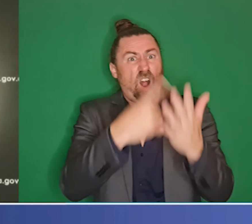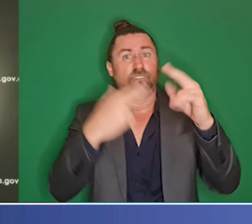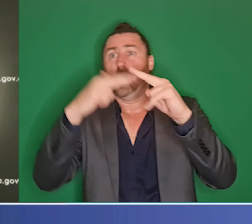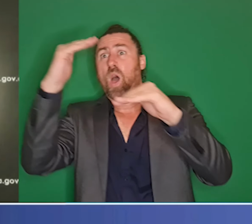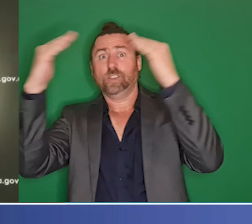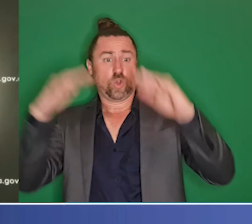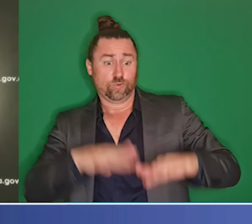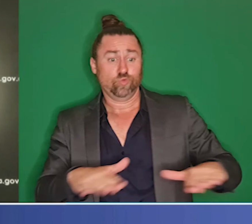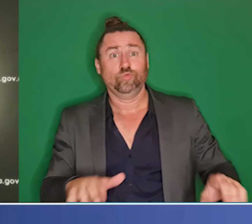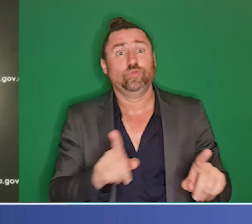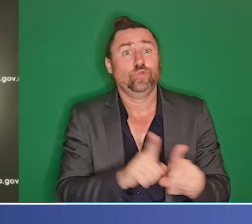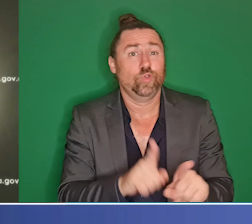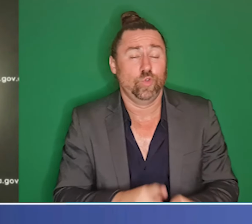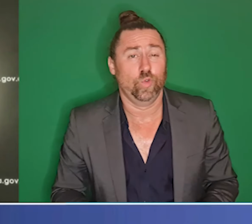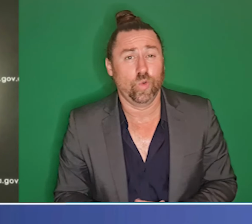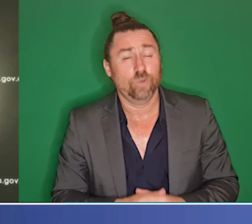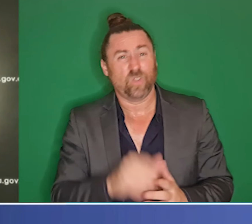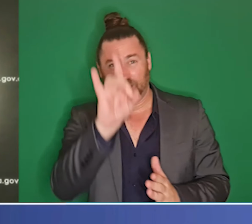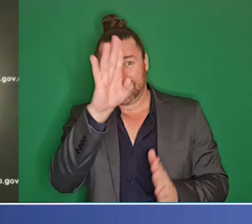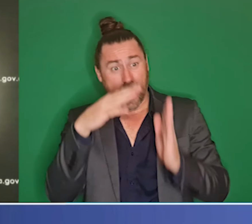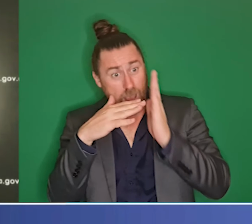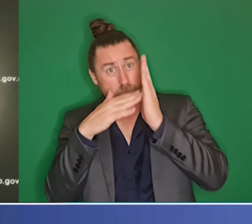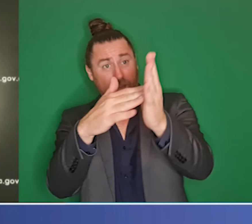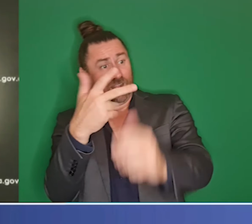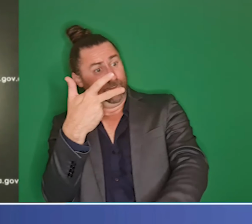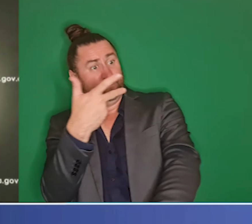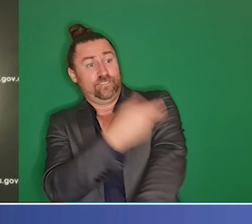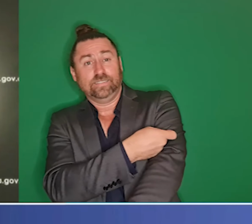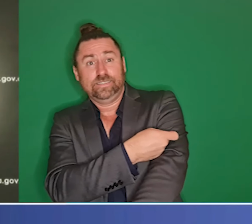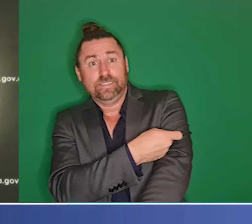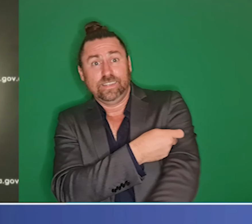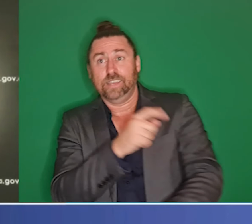So, over 10 million vaccines that have been in the field